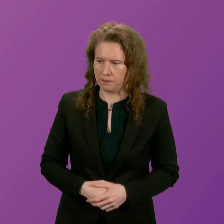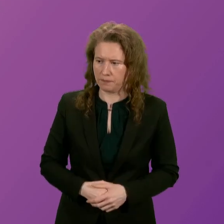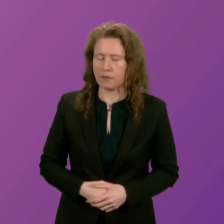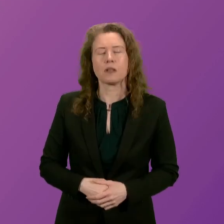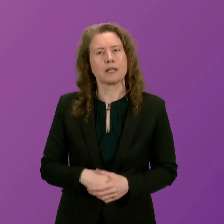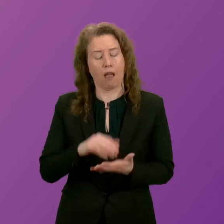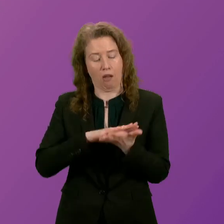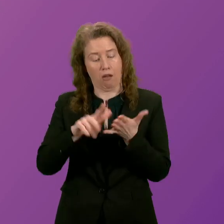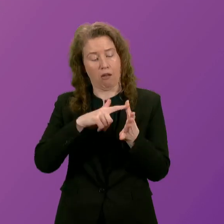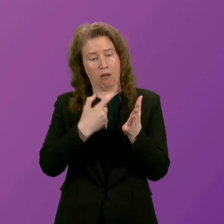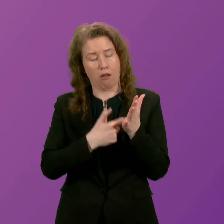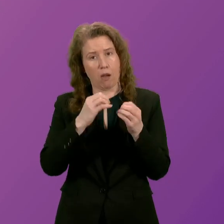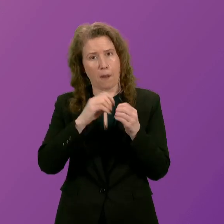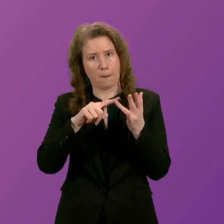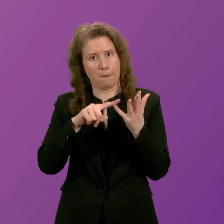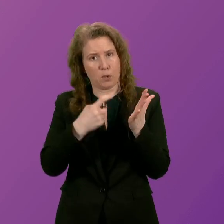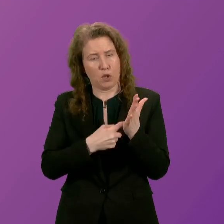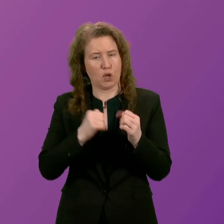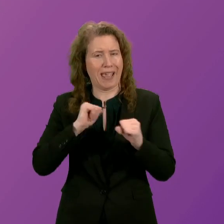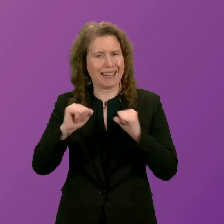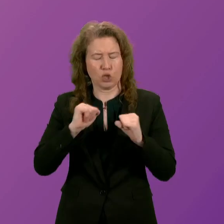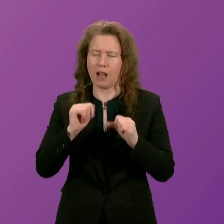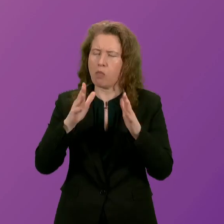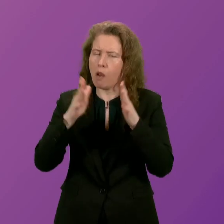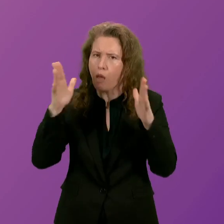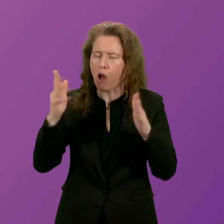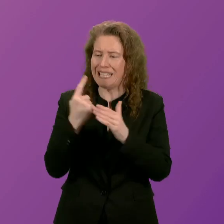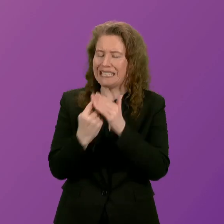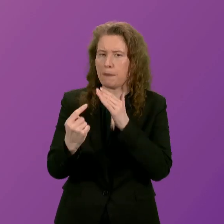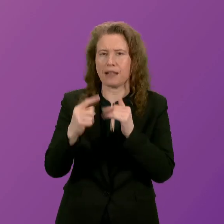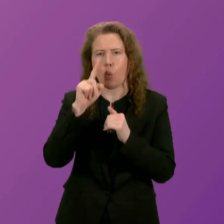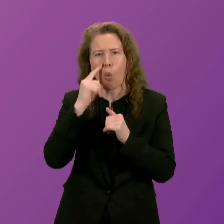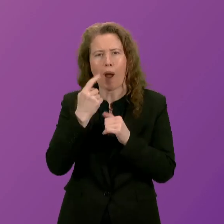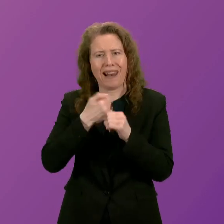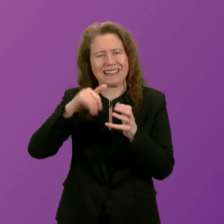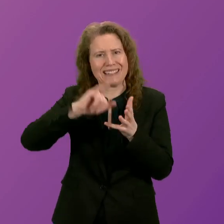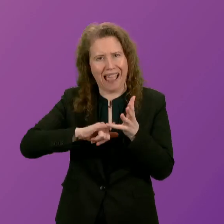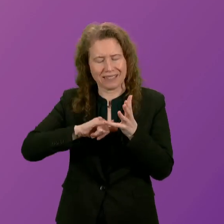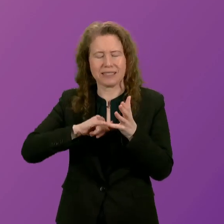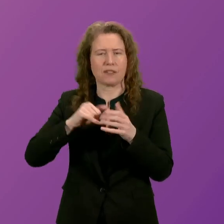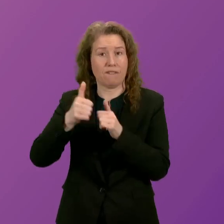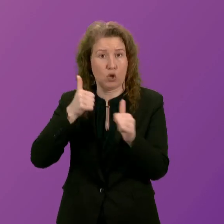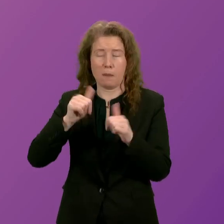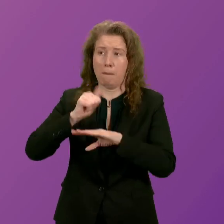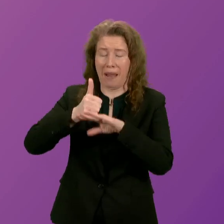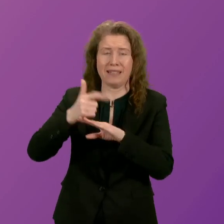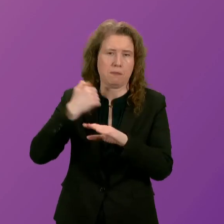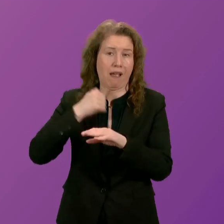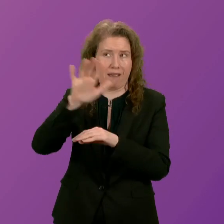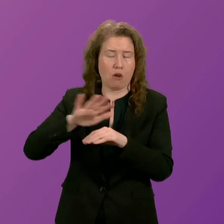Harbour Energy, which is the largest independent oil and gas firm in the North Sea and is based in my Aberdeen Donside constituency,